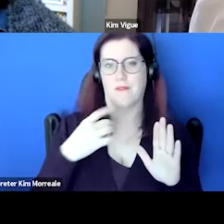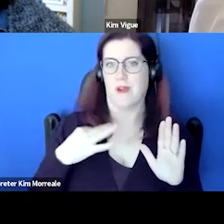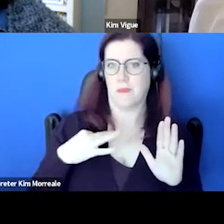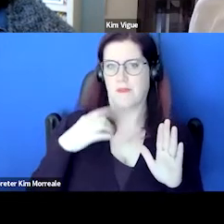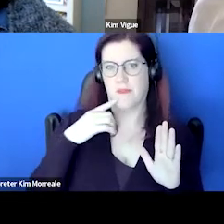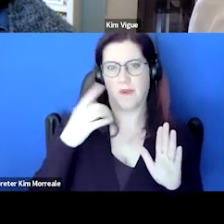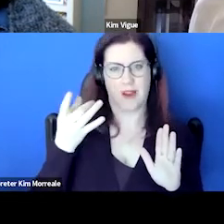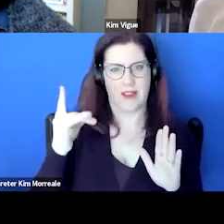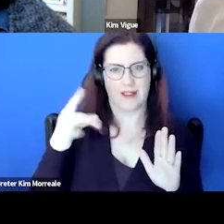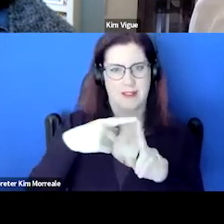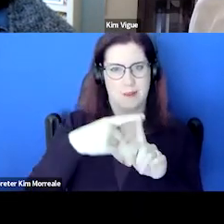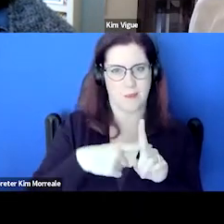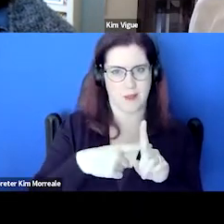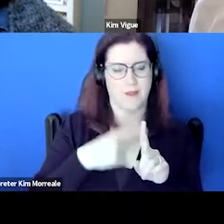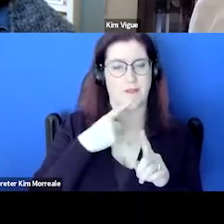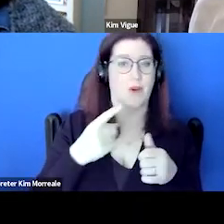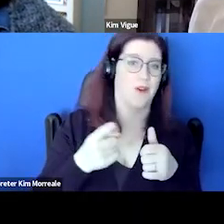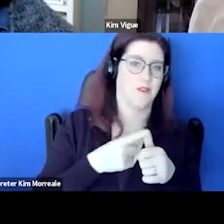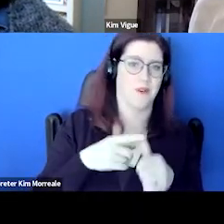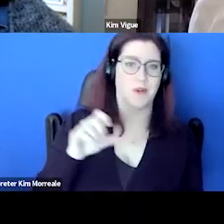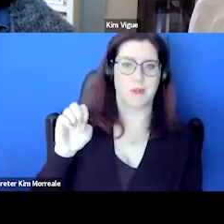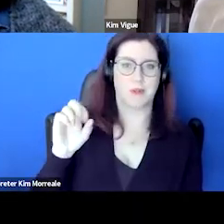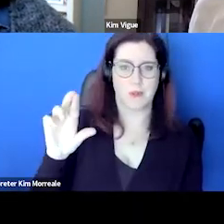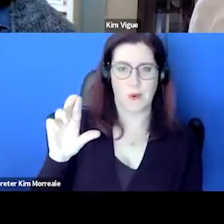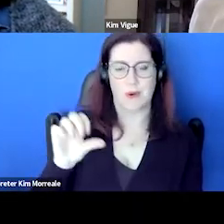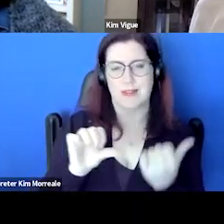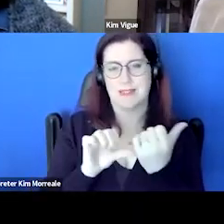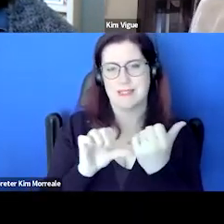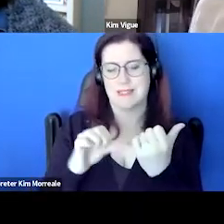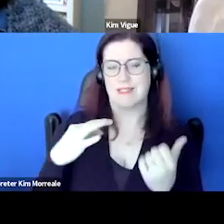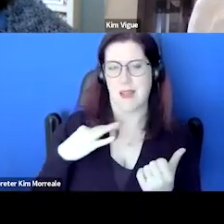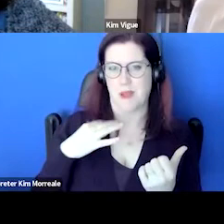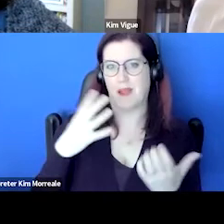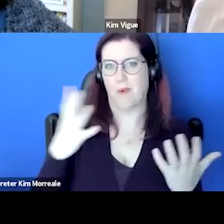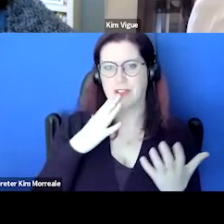with her first SOAR assisted application and share what she learned along the way.